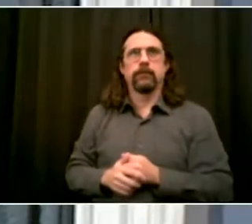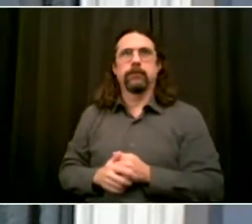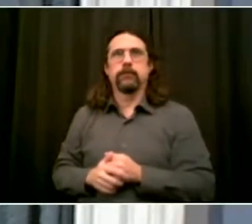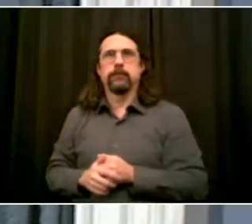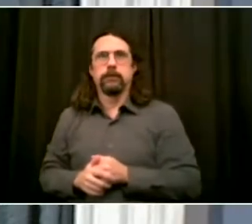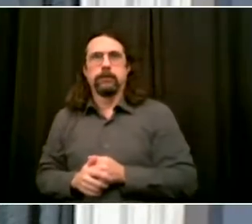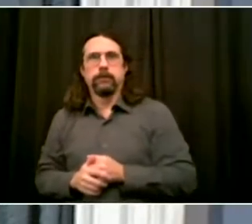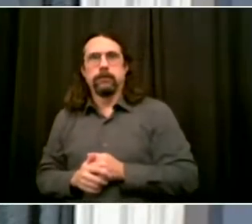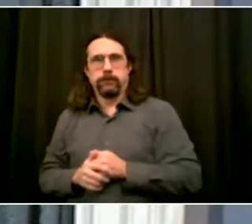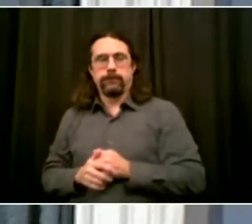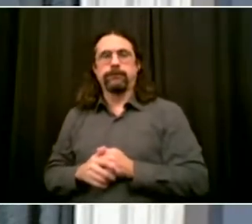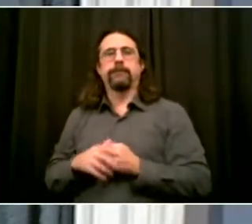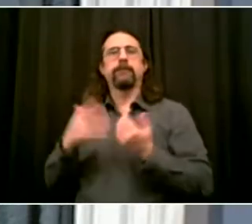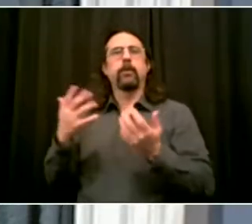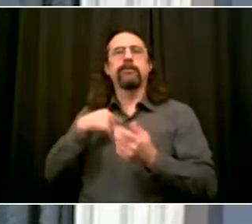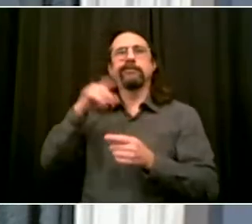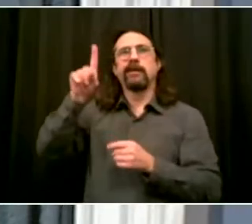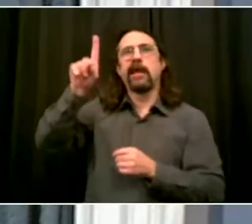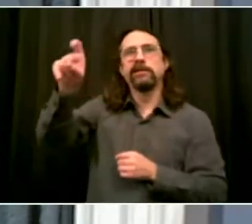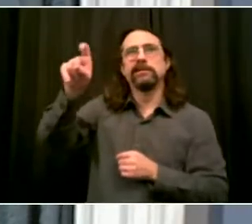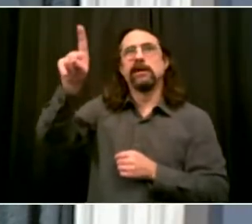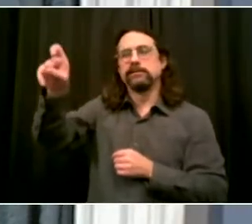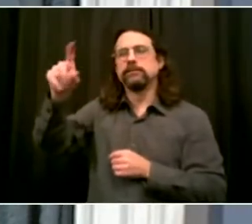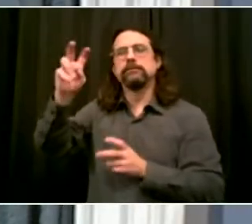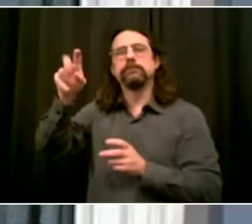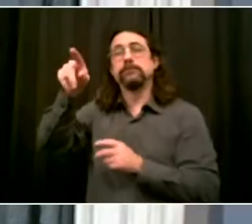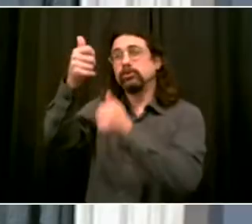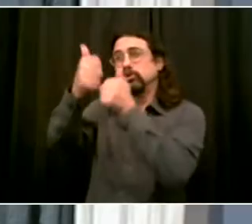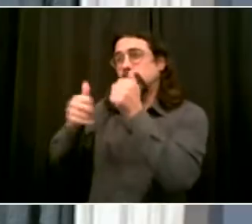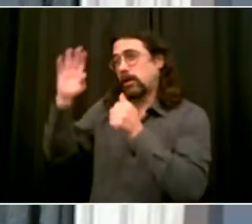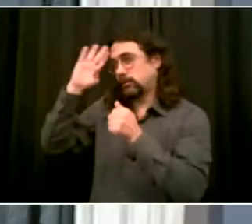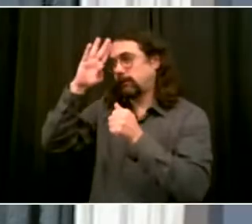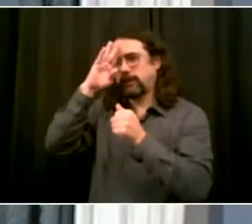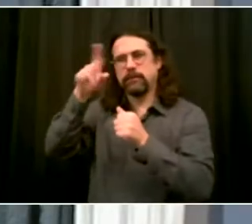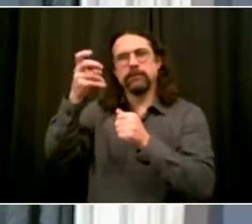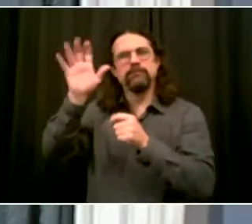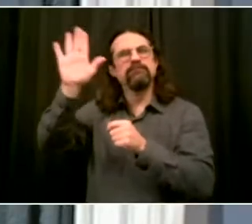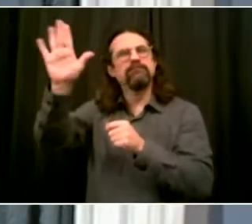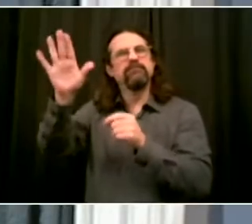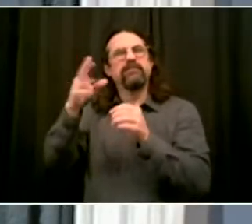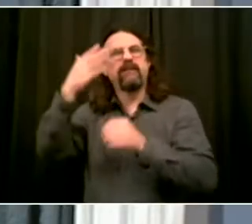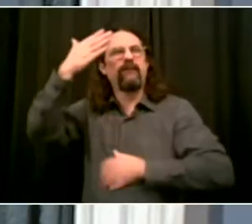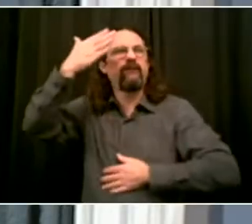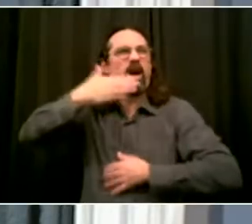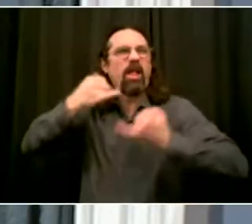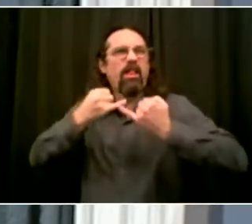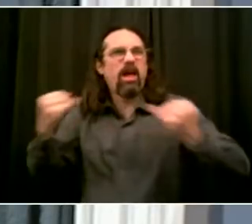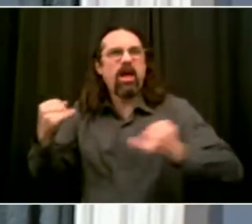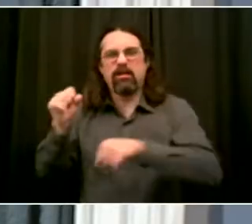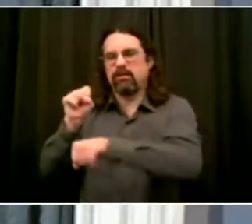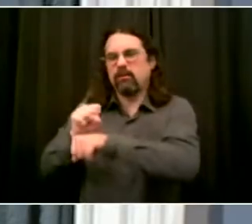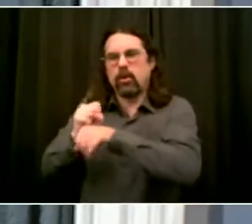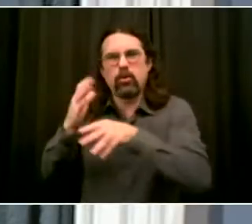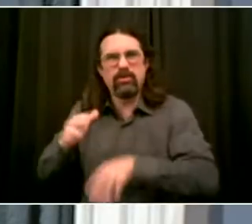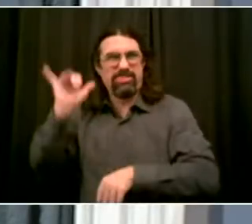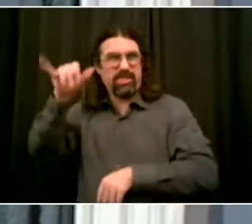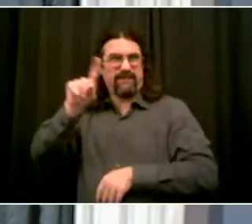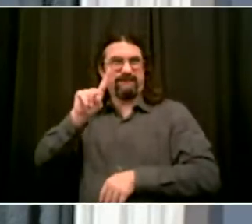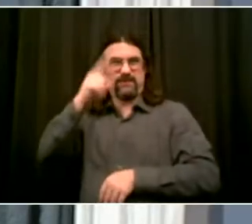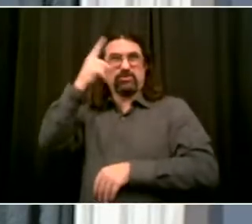IMMUNIZATION REGISTRY AND THAT IS HOHOW THE LOALTMENT WILL